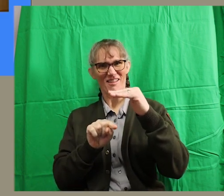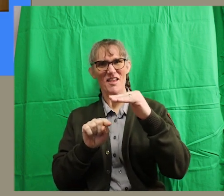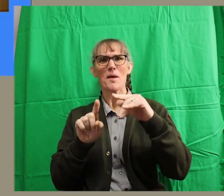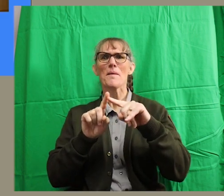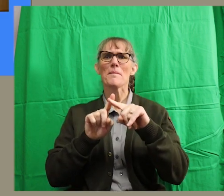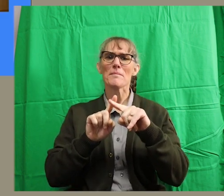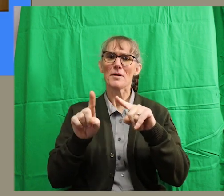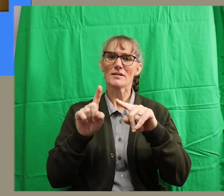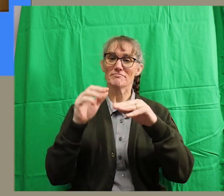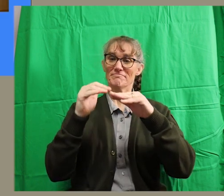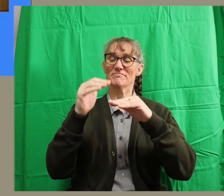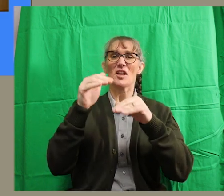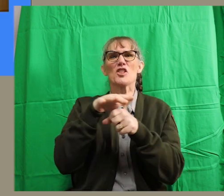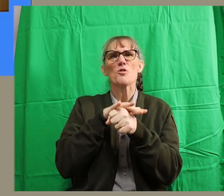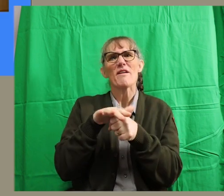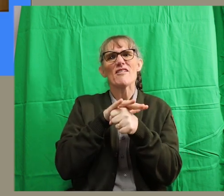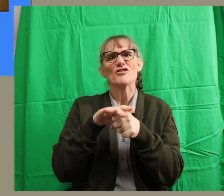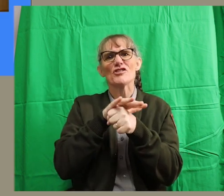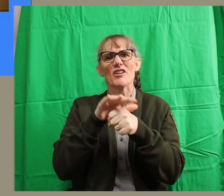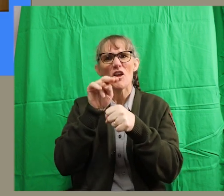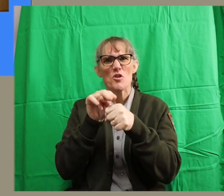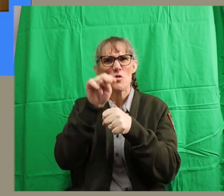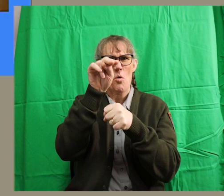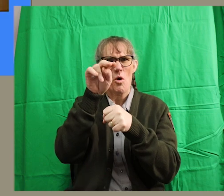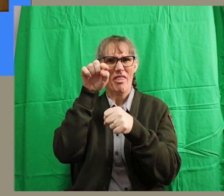and it's above you very, very close by to the north of you.